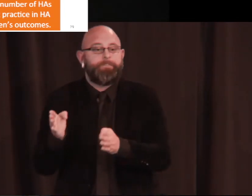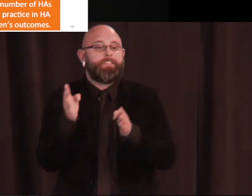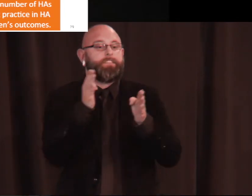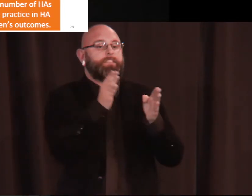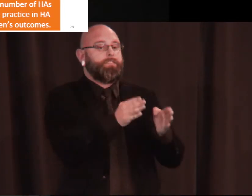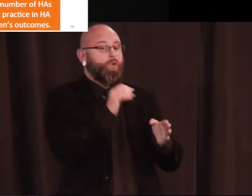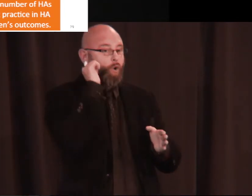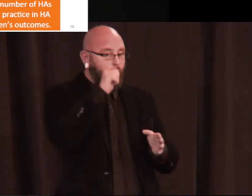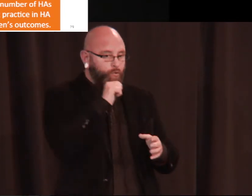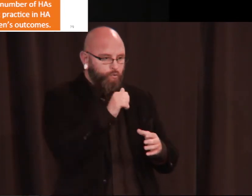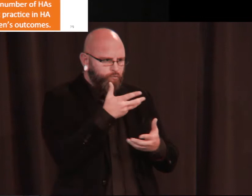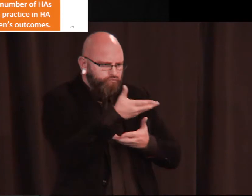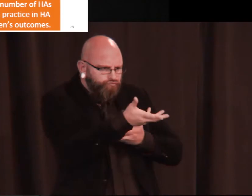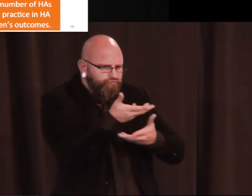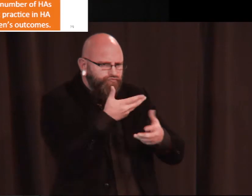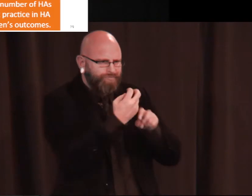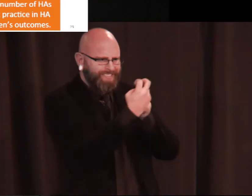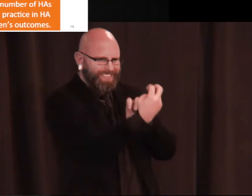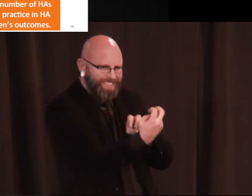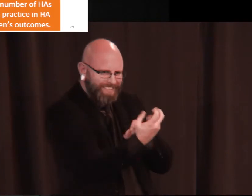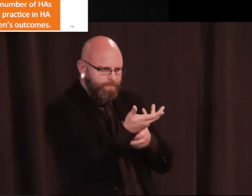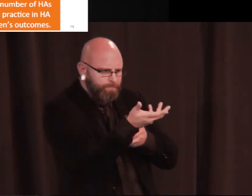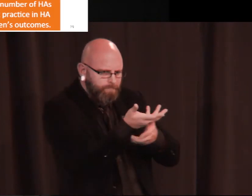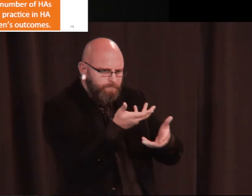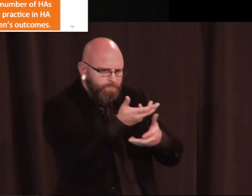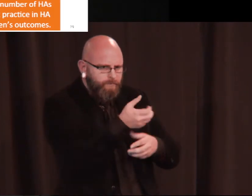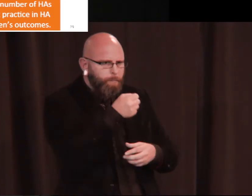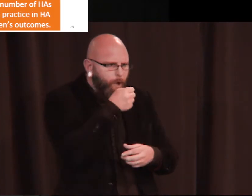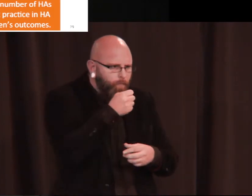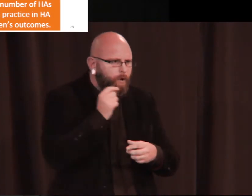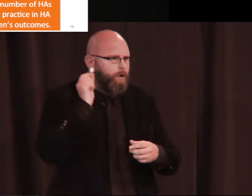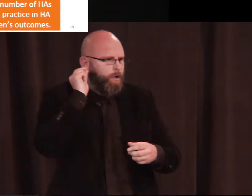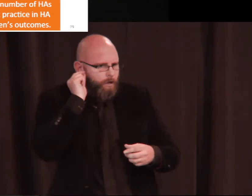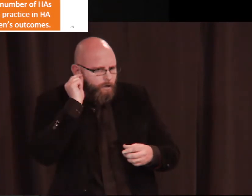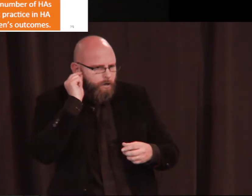where they actually put a little microphone in your ear and test how loud the sounds are,